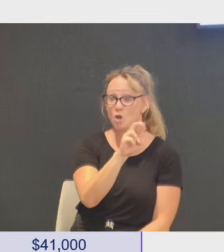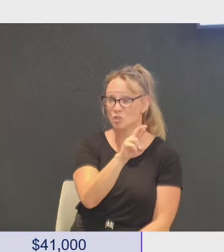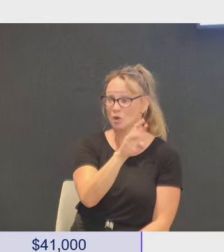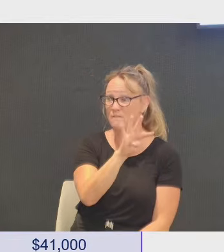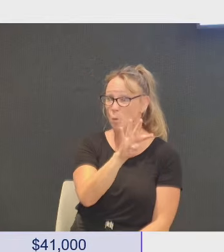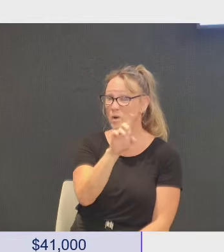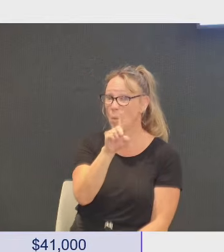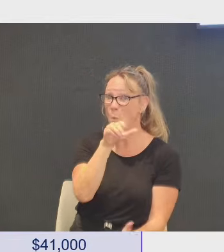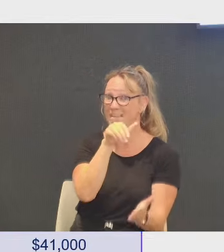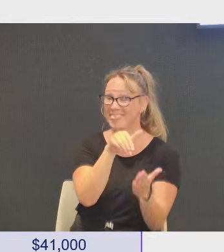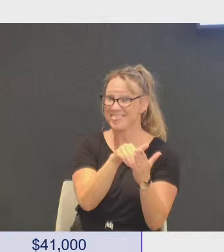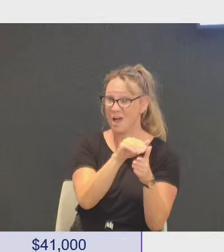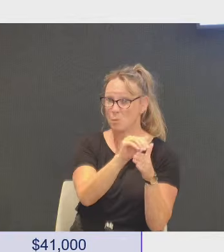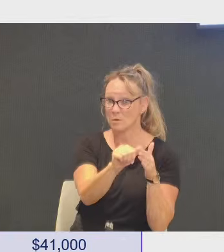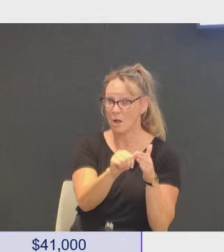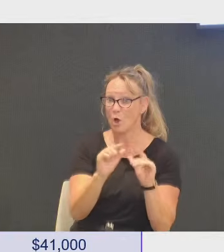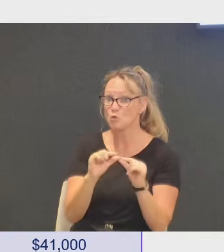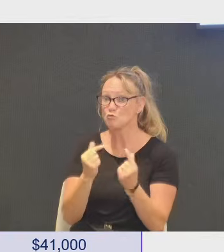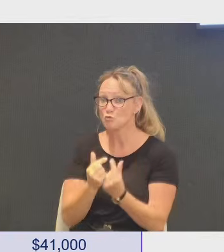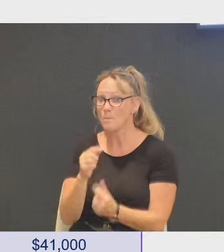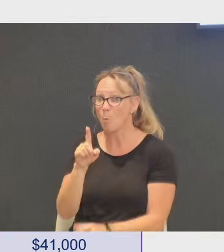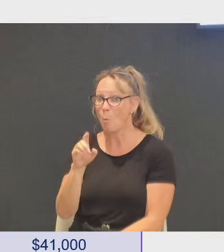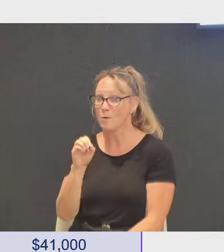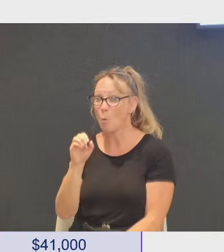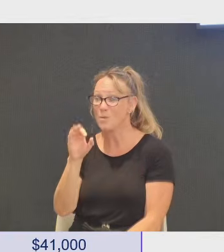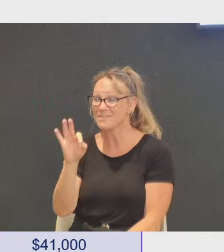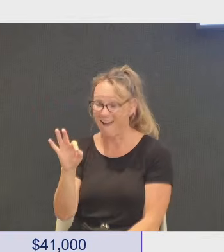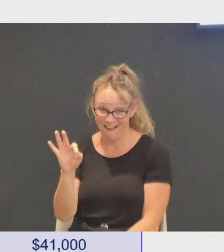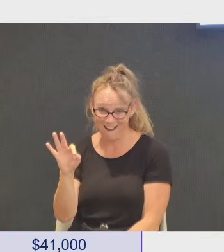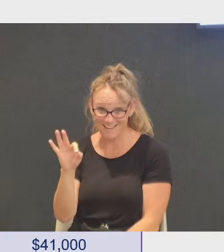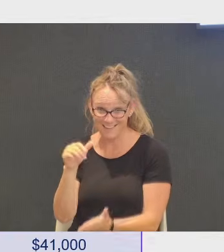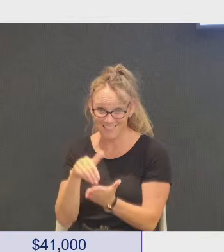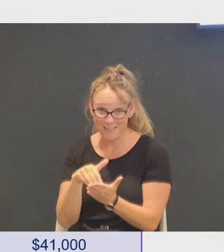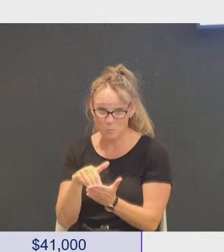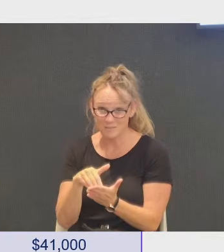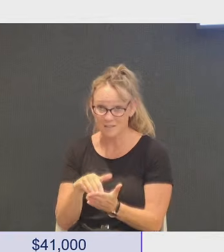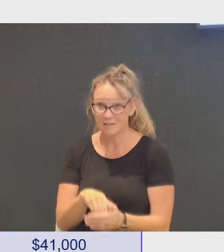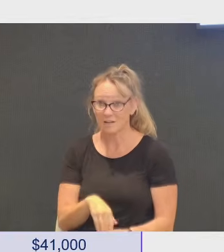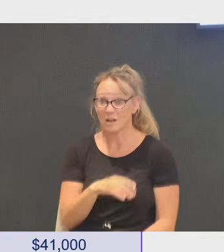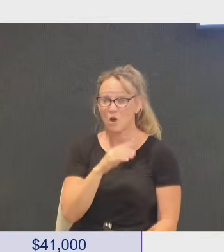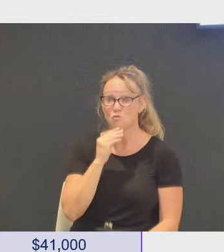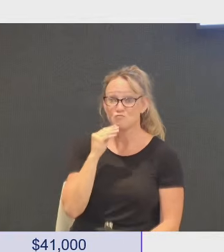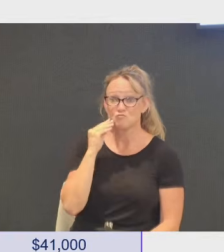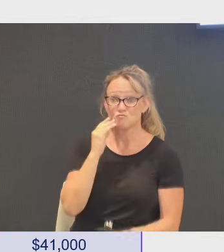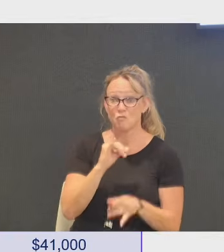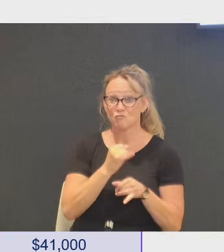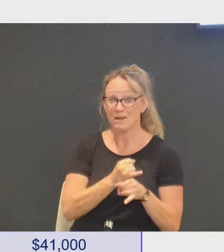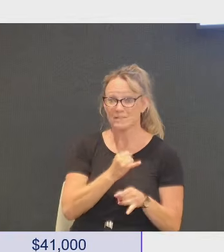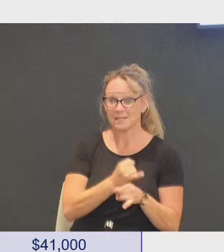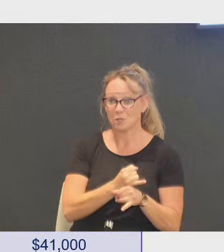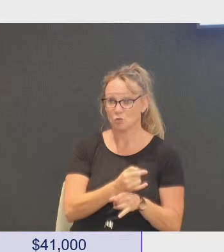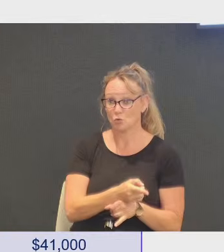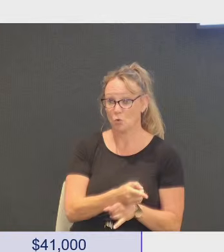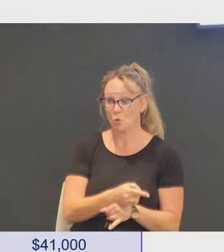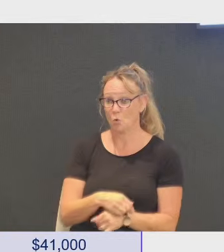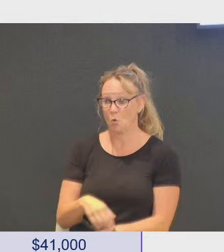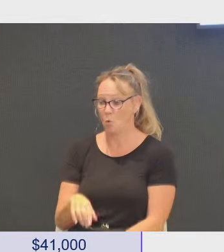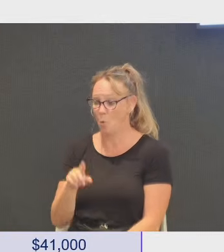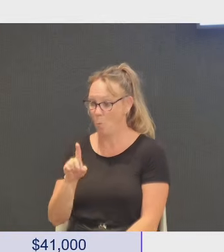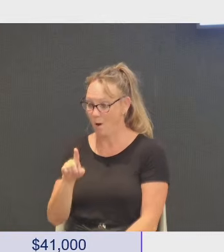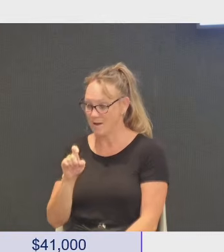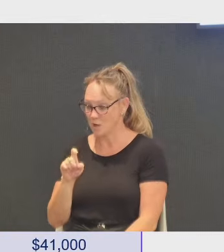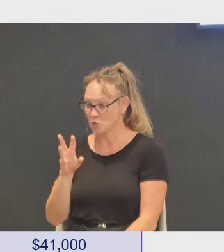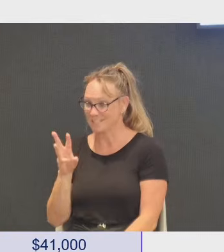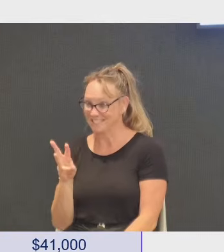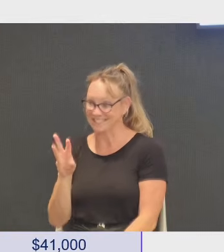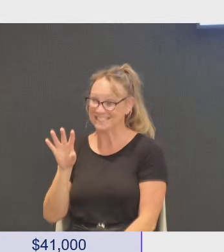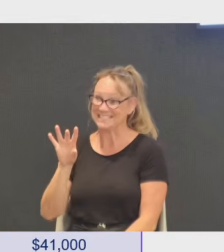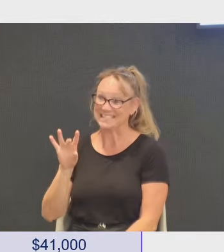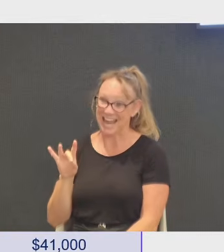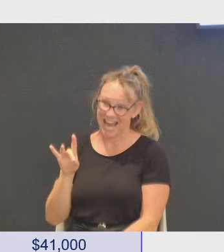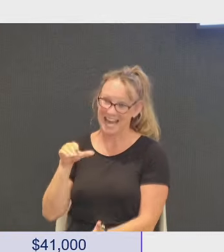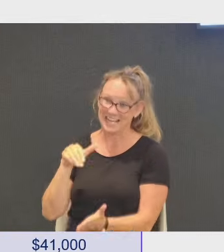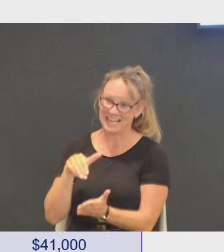group homes $109,000, residential care $168,000. Just as examples, as you can see how those costs